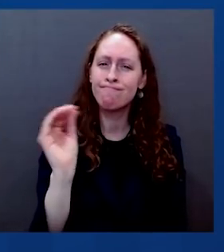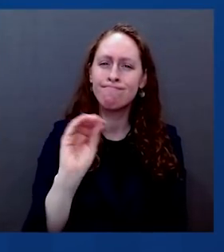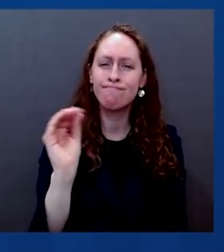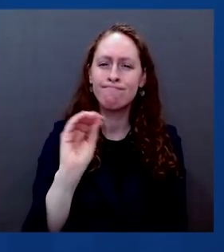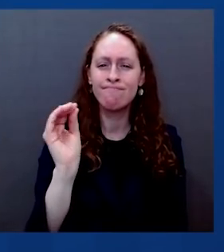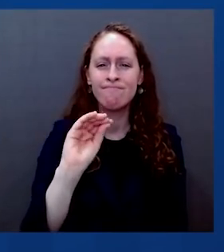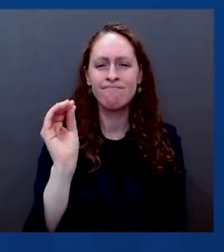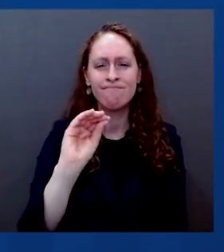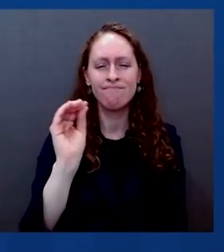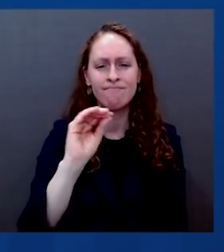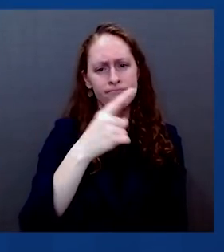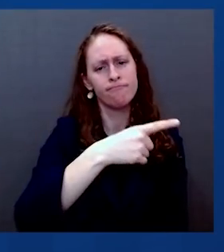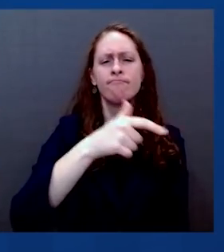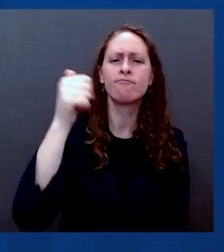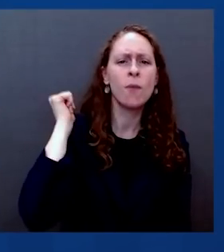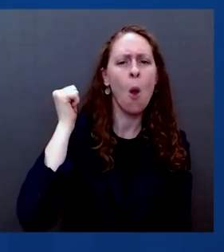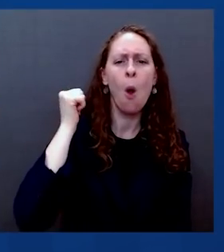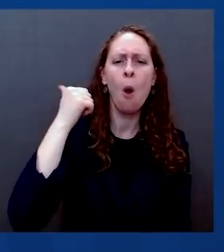Not one. Not one.